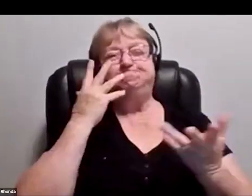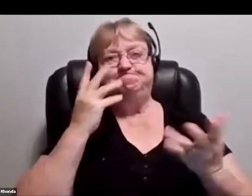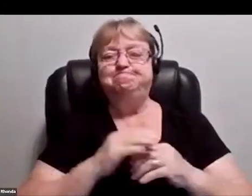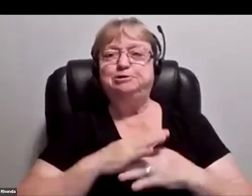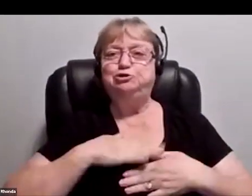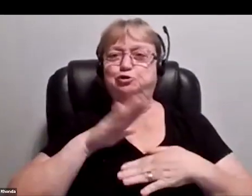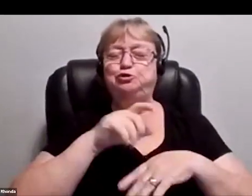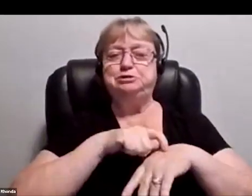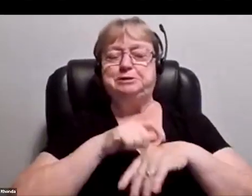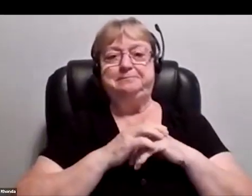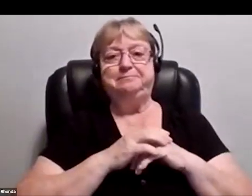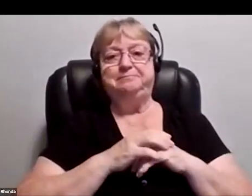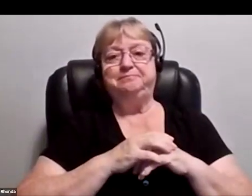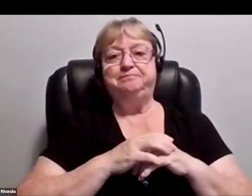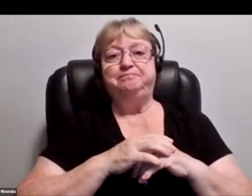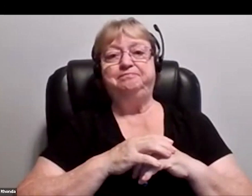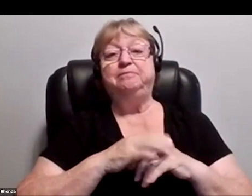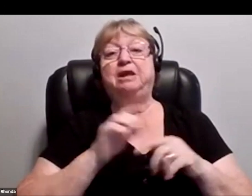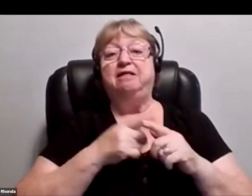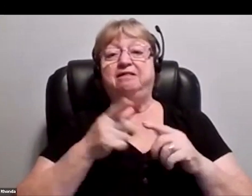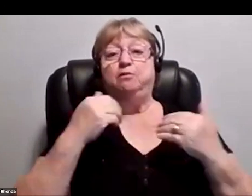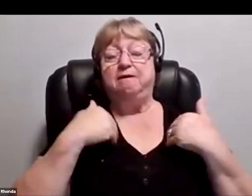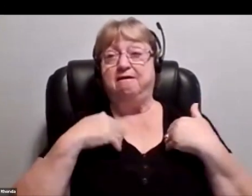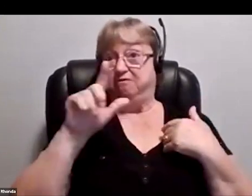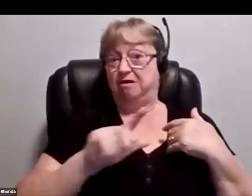Then we have down here also a library and a greenhouse.